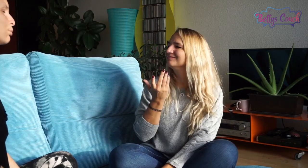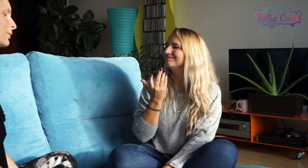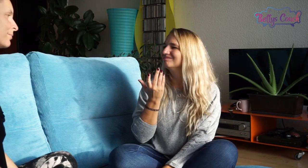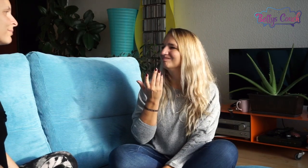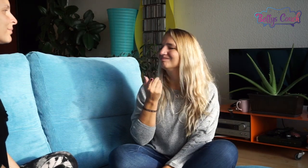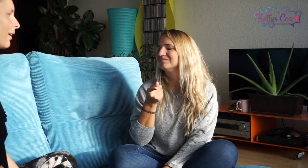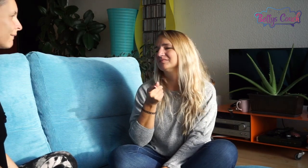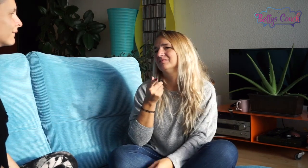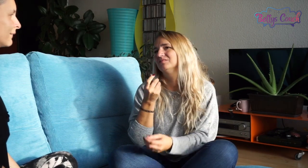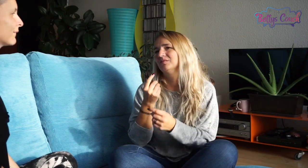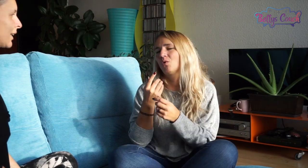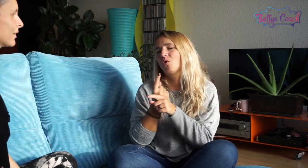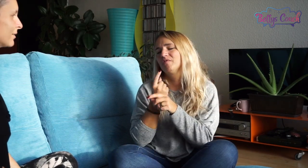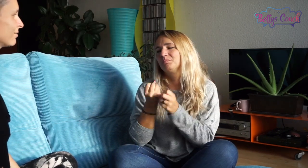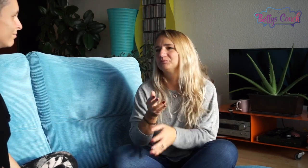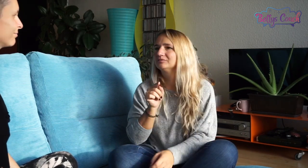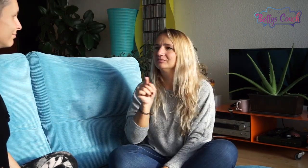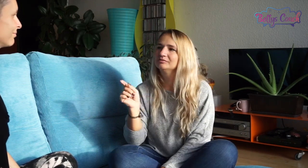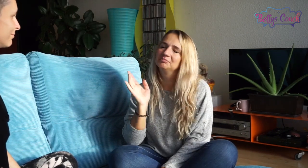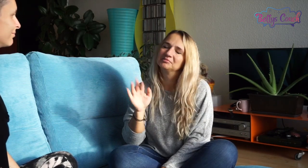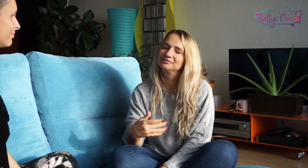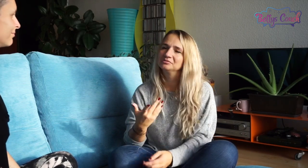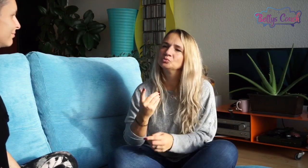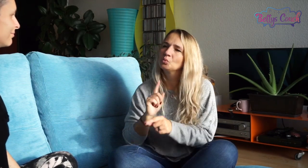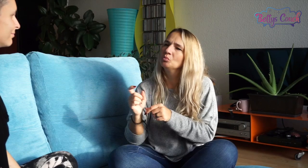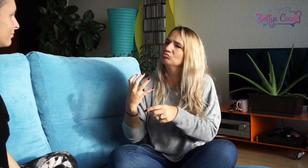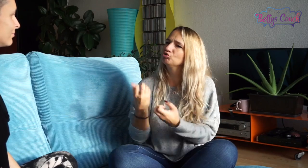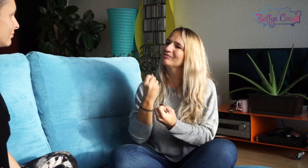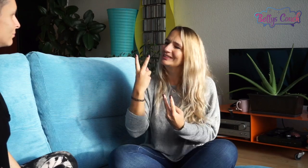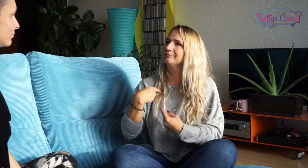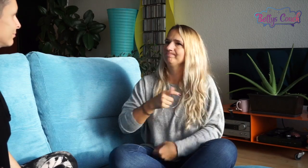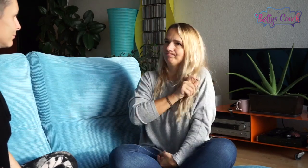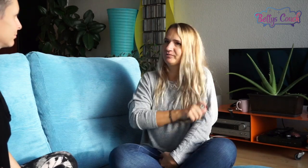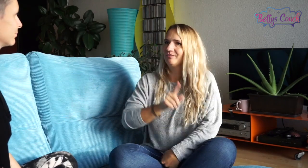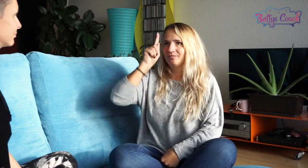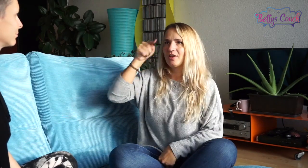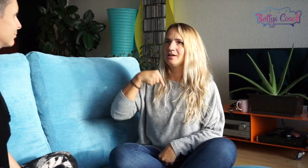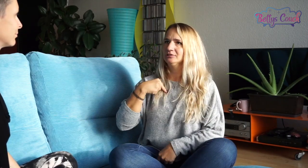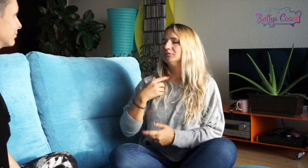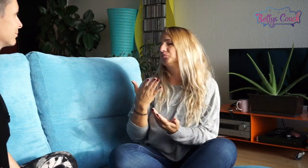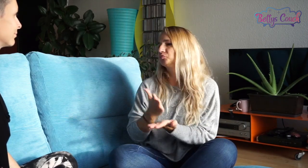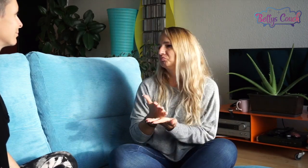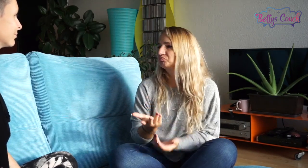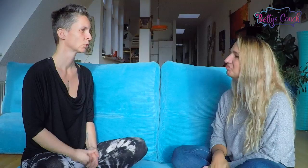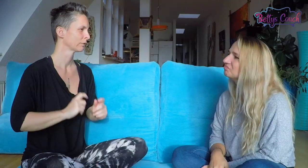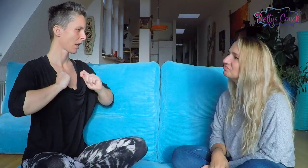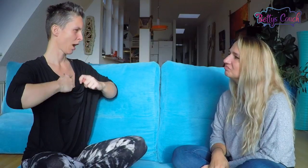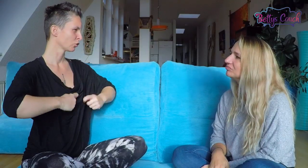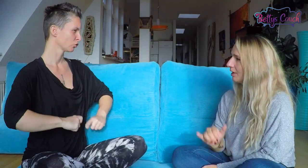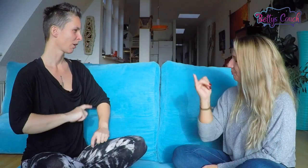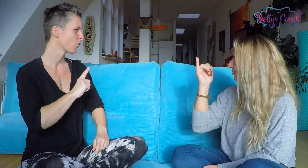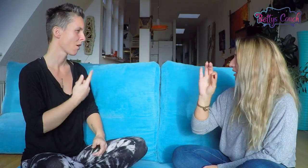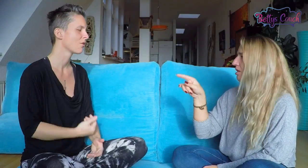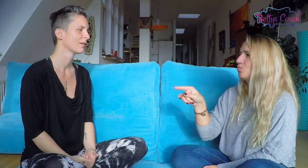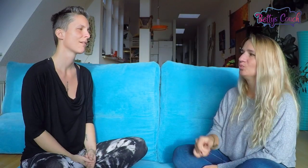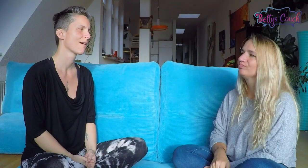It has happened to me so many times. Nevertheless, I always made it! It is important to remember my strength. Betty: Even your own inner attitude ... Toma: Exactly!